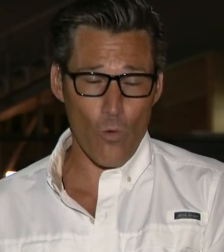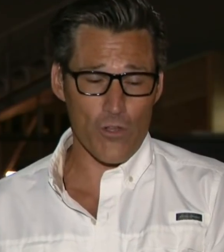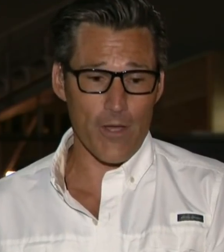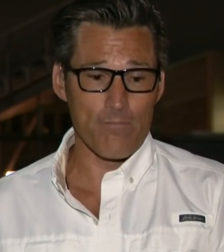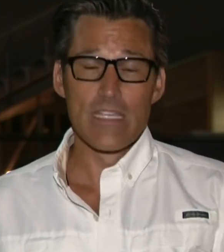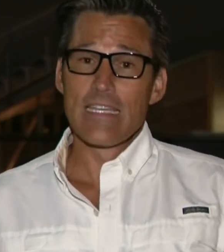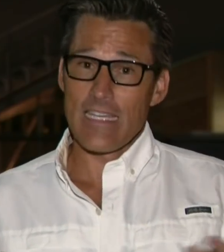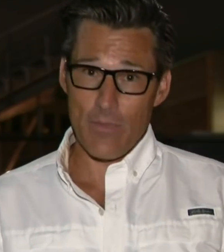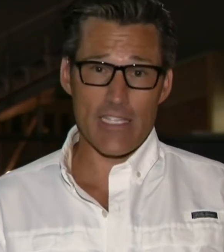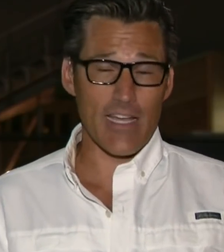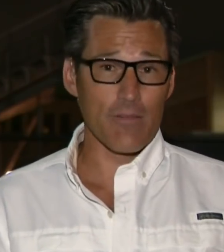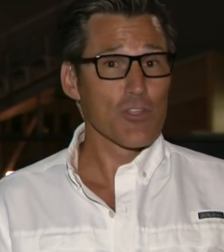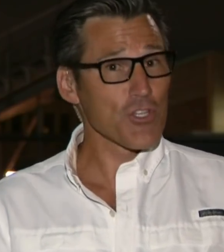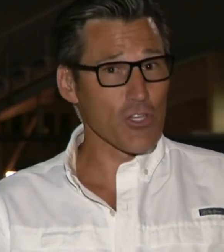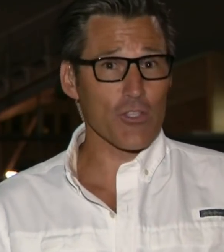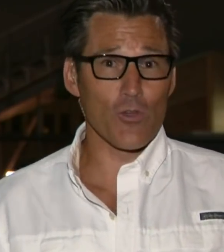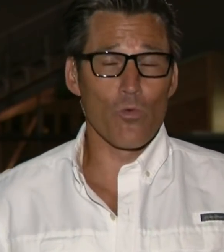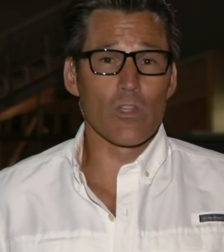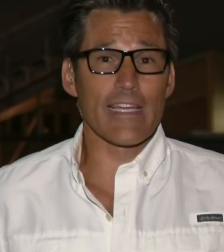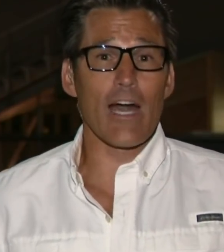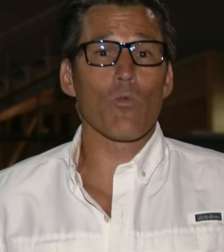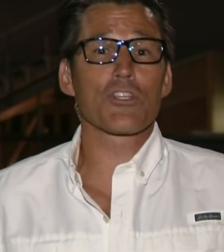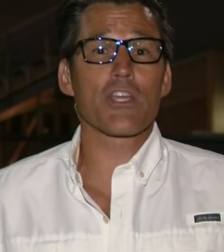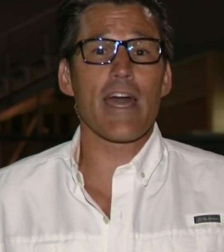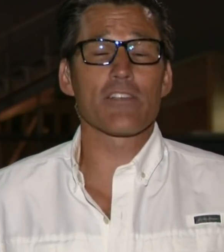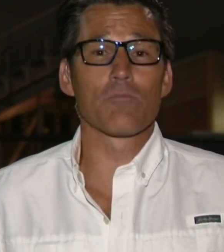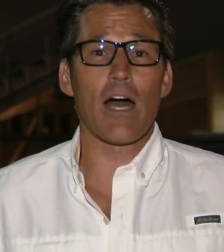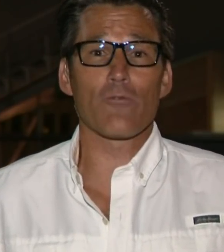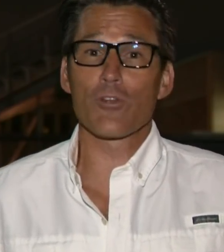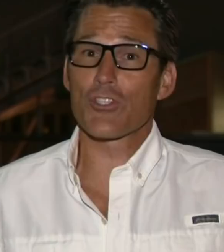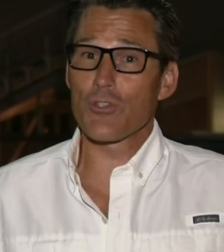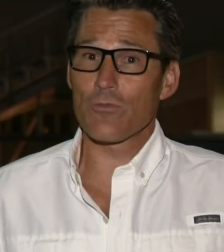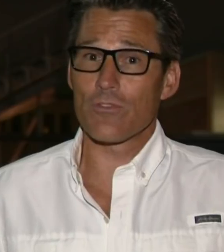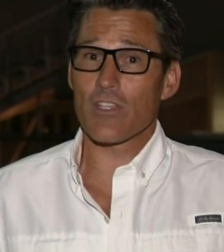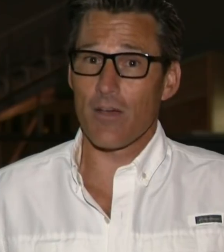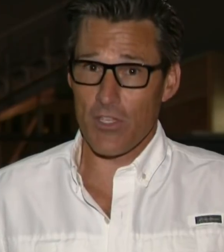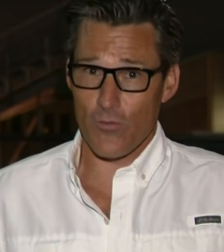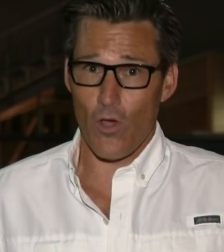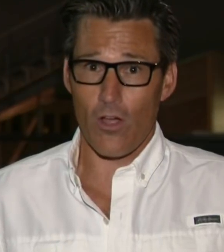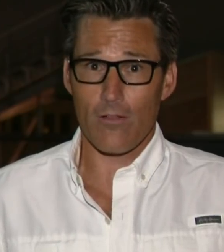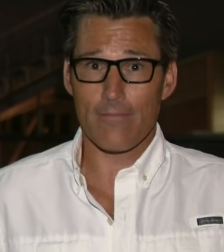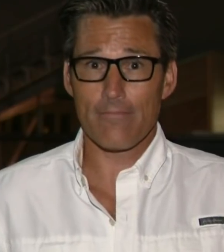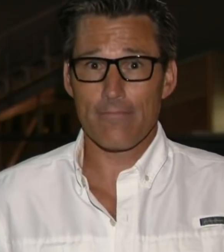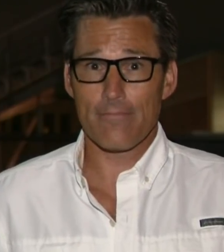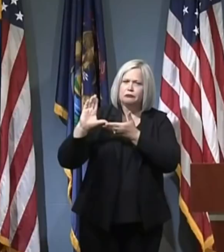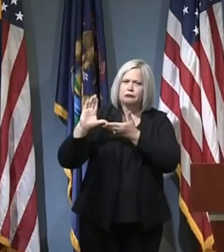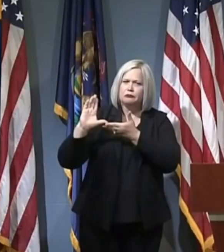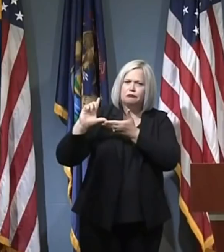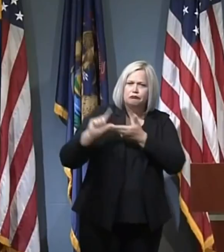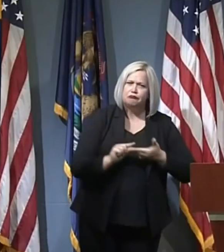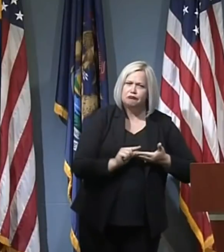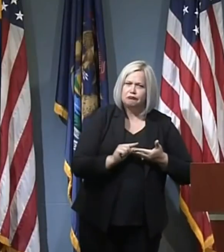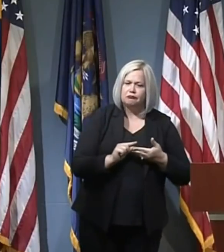THOUSANDS OF CASES THEY ARE SEEING IN FLORIDA, TEXAS, AND CALIFORNIA. IN THE MEANTIME, SHE IS ROLLING